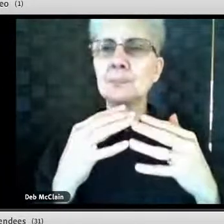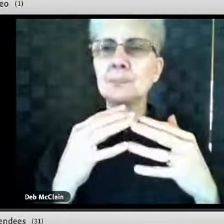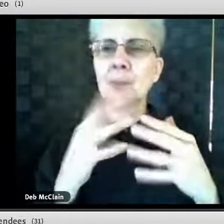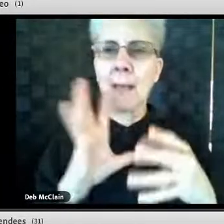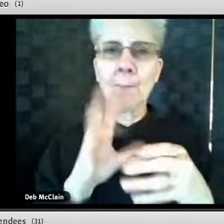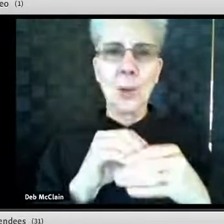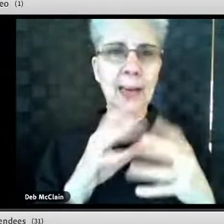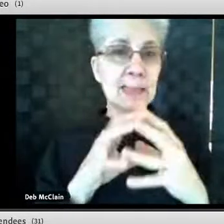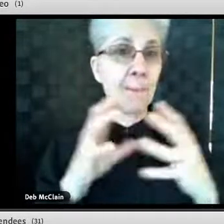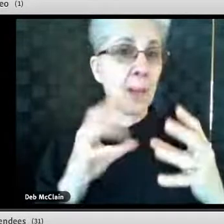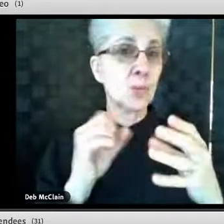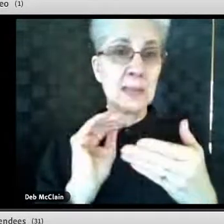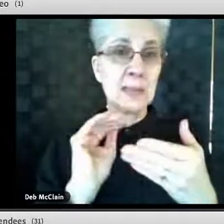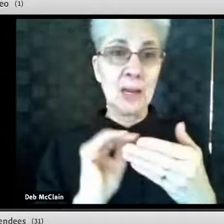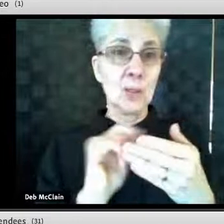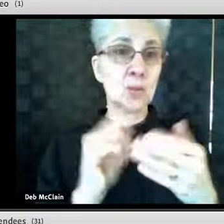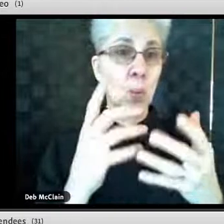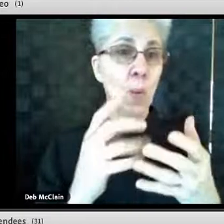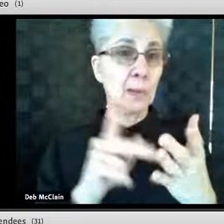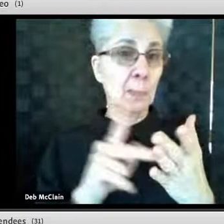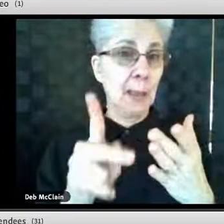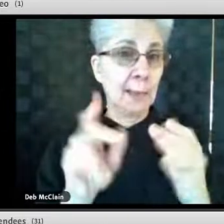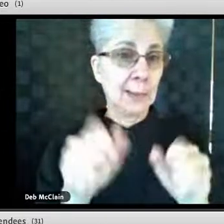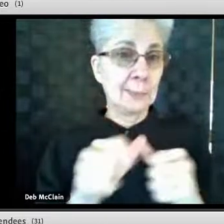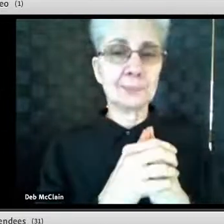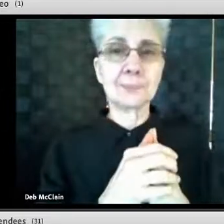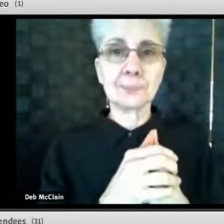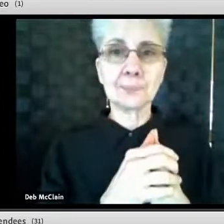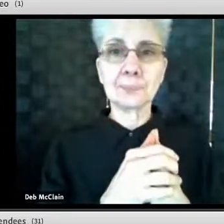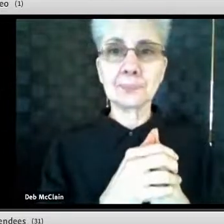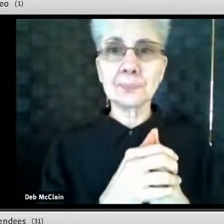You can put in as much or as little as you want.